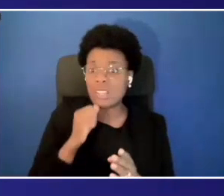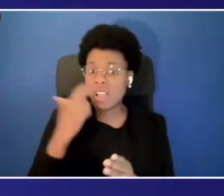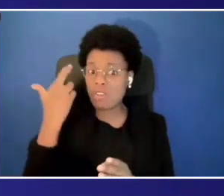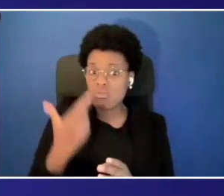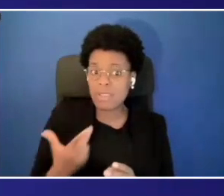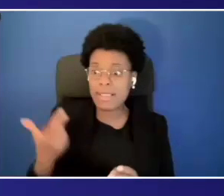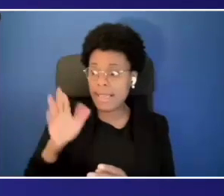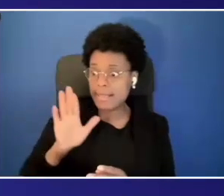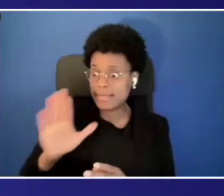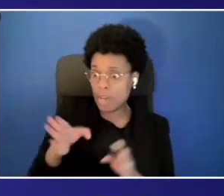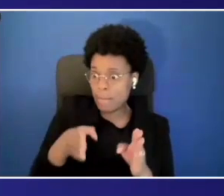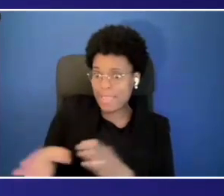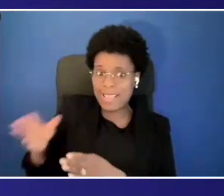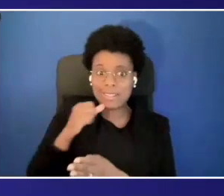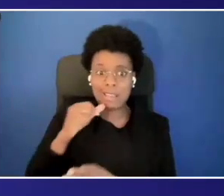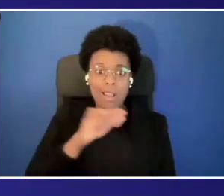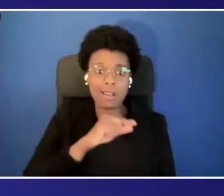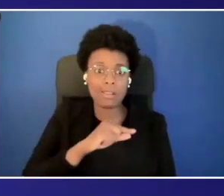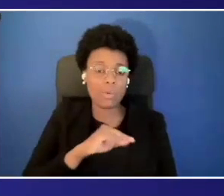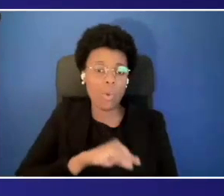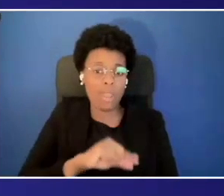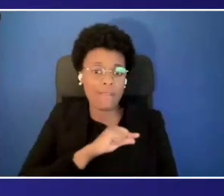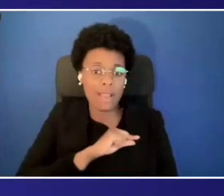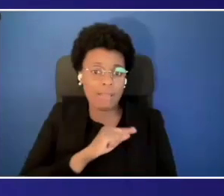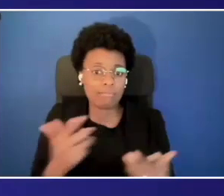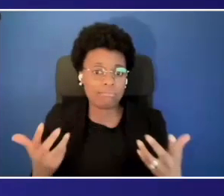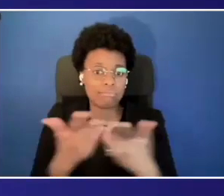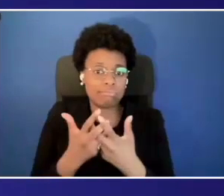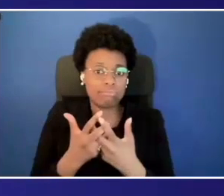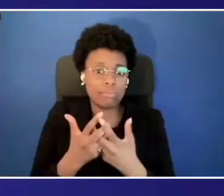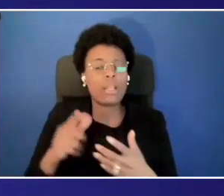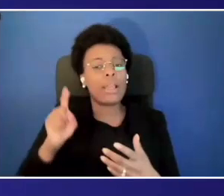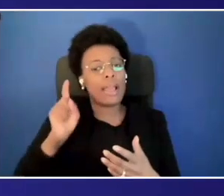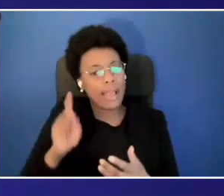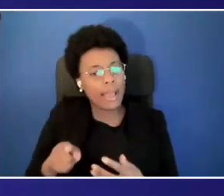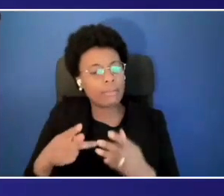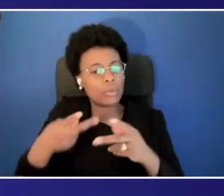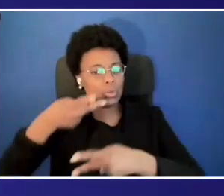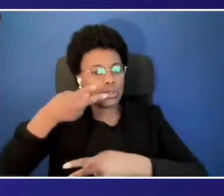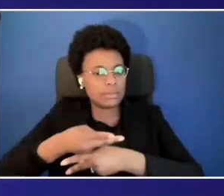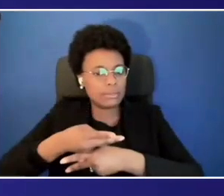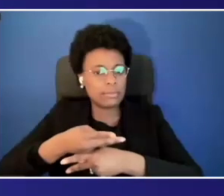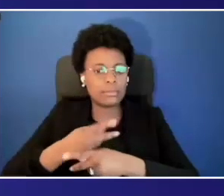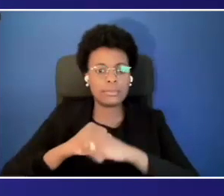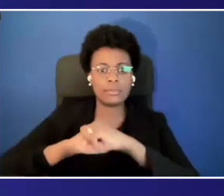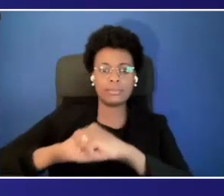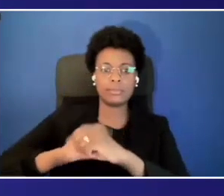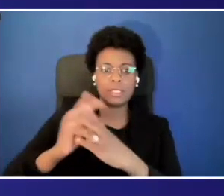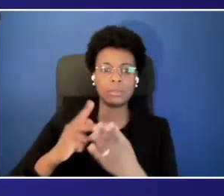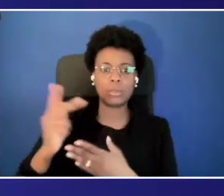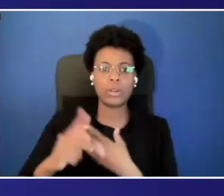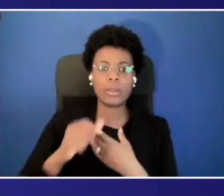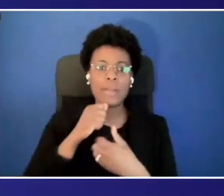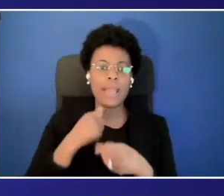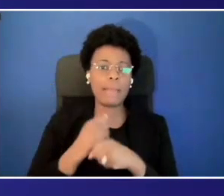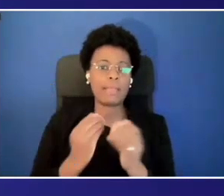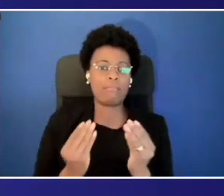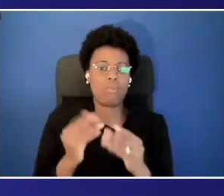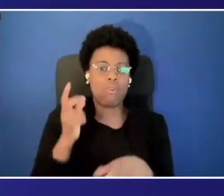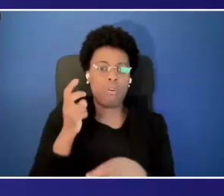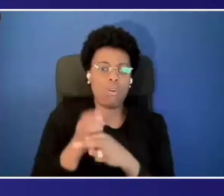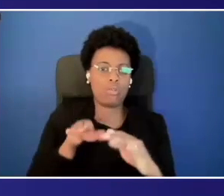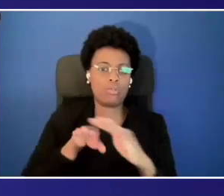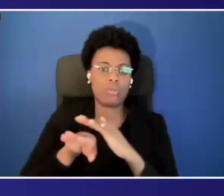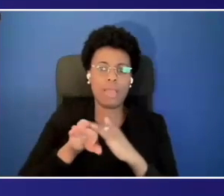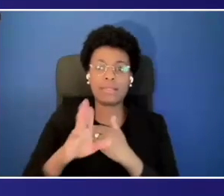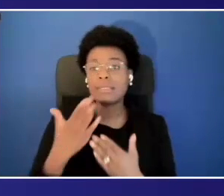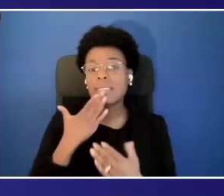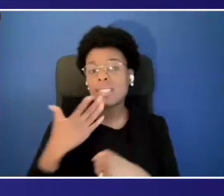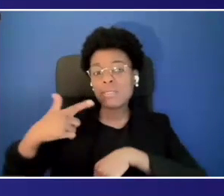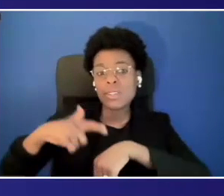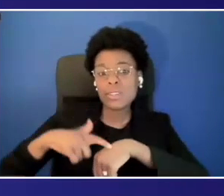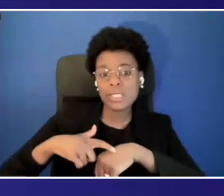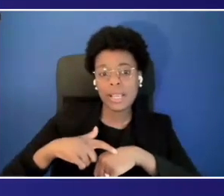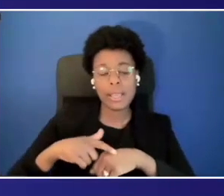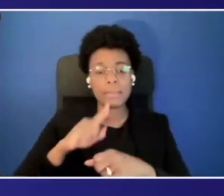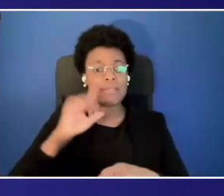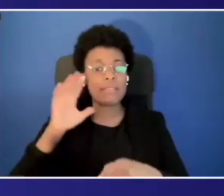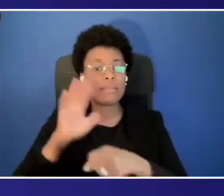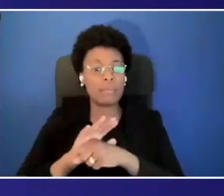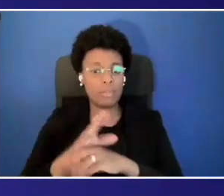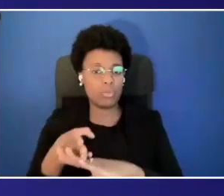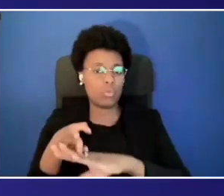We must streamline and safeguard these programs, not make them harder to access. Thank you for your time and for your commitment to improving these critical programs.